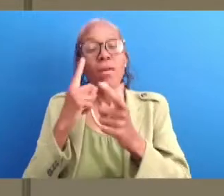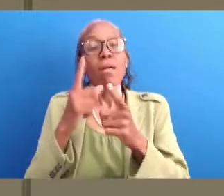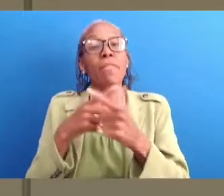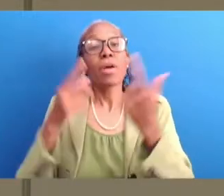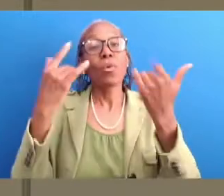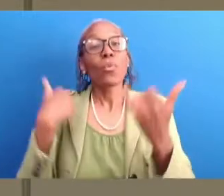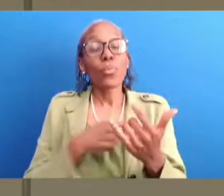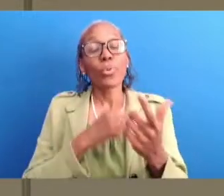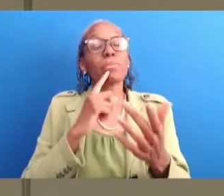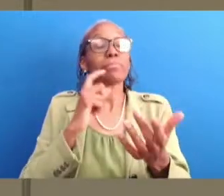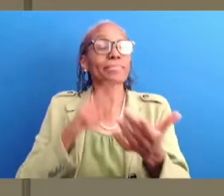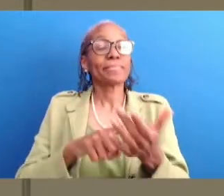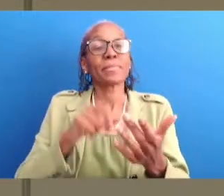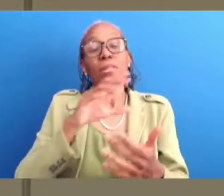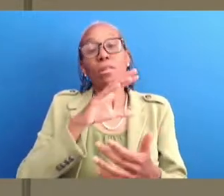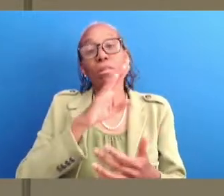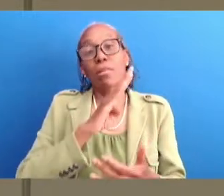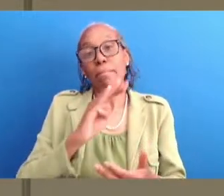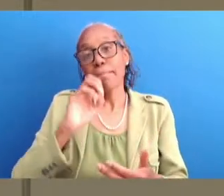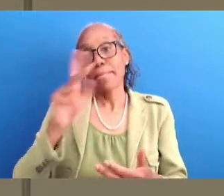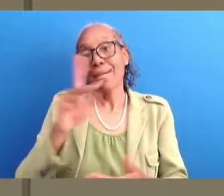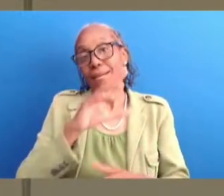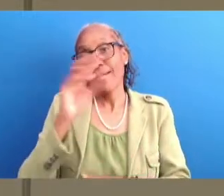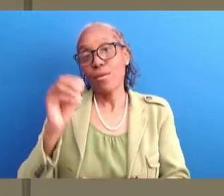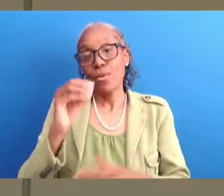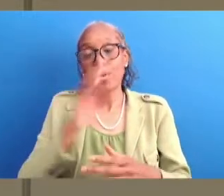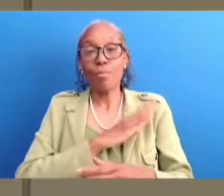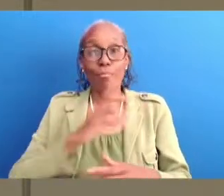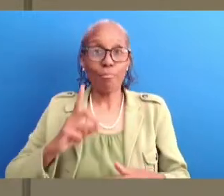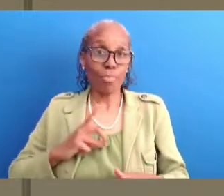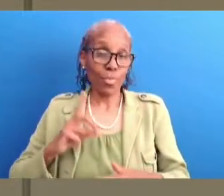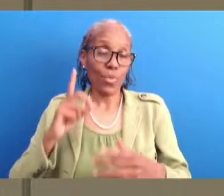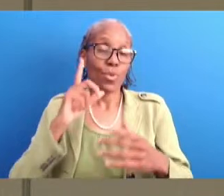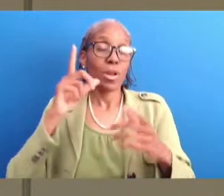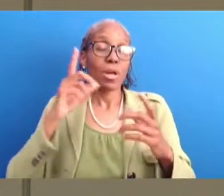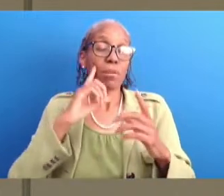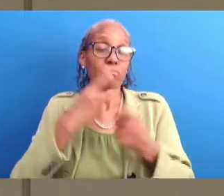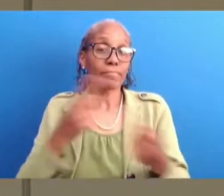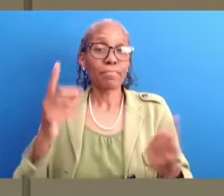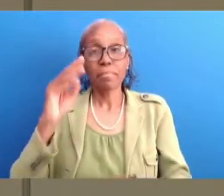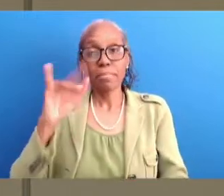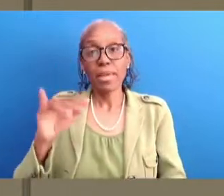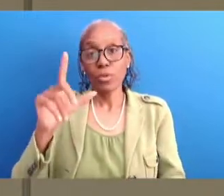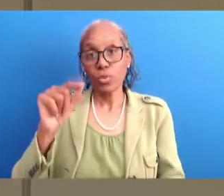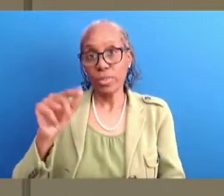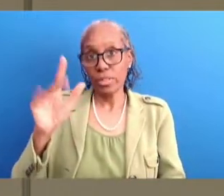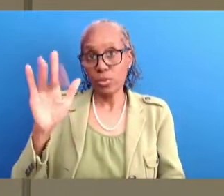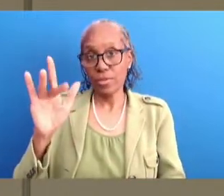NOW, THEREFORE, BE IT RESOLVED